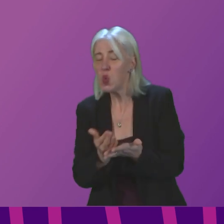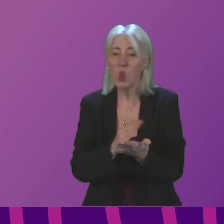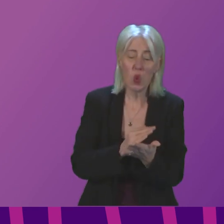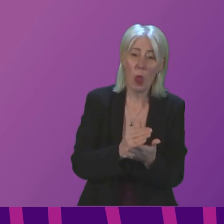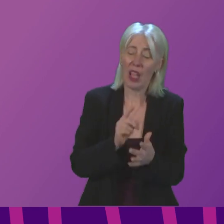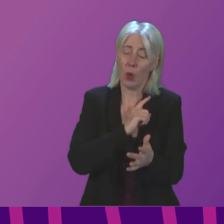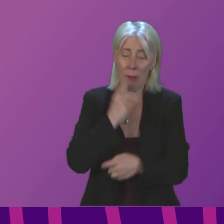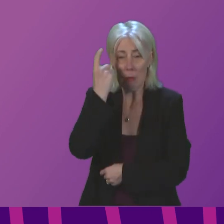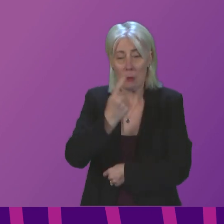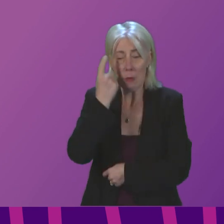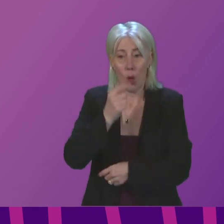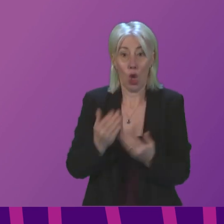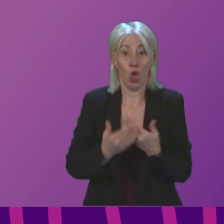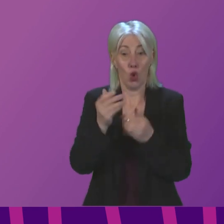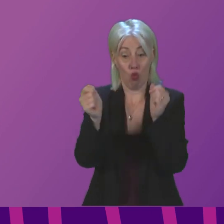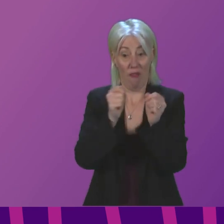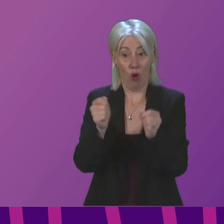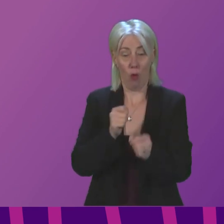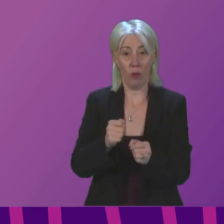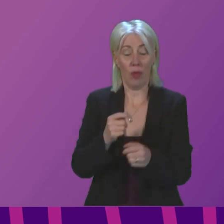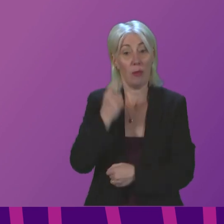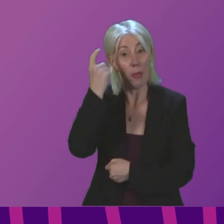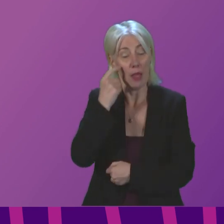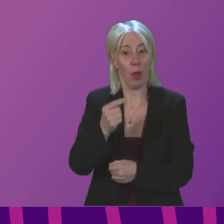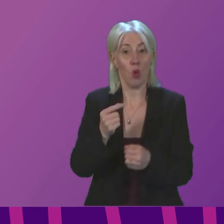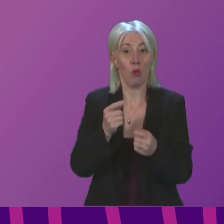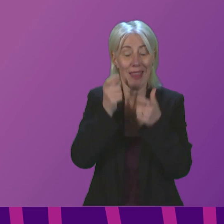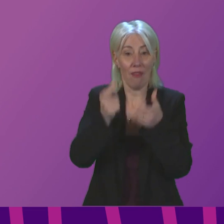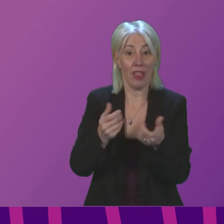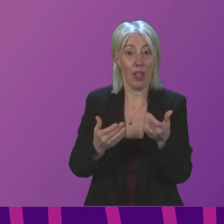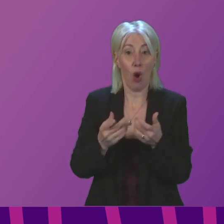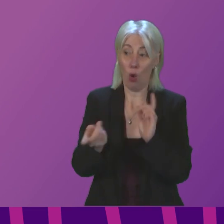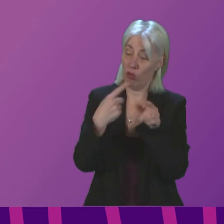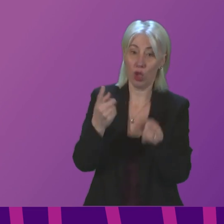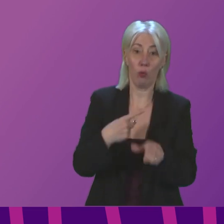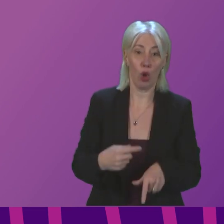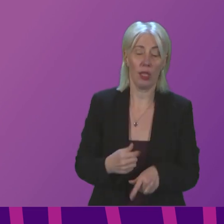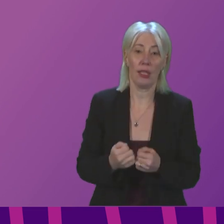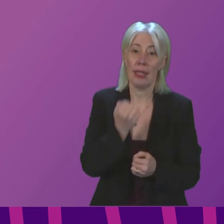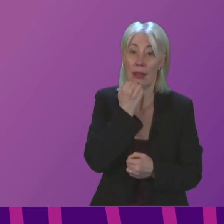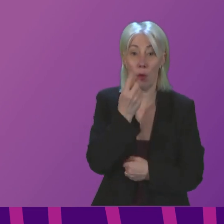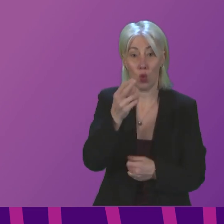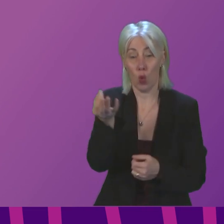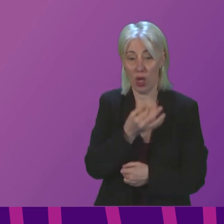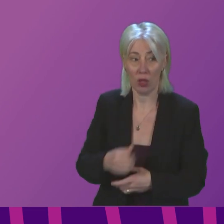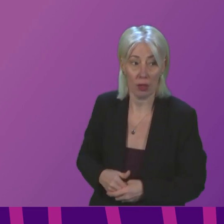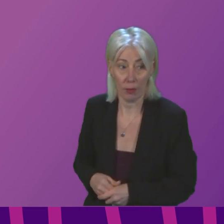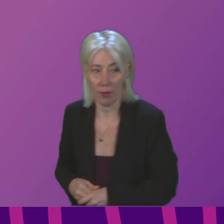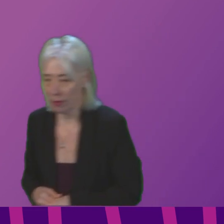reforms. We will listen carefully to all the responses that we receive.